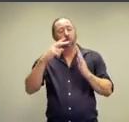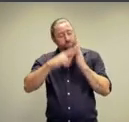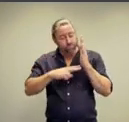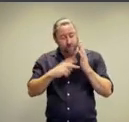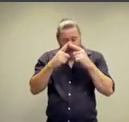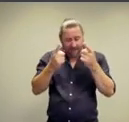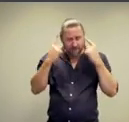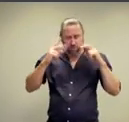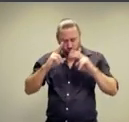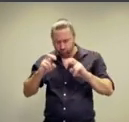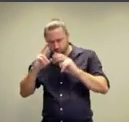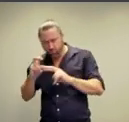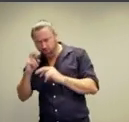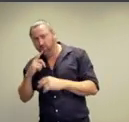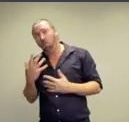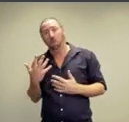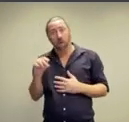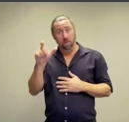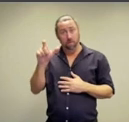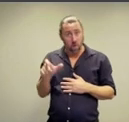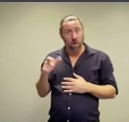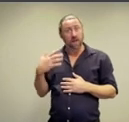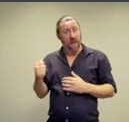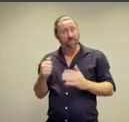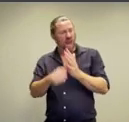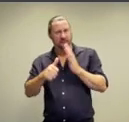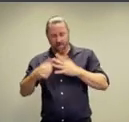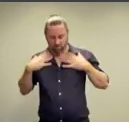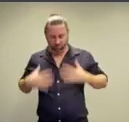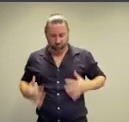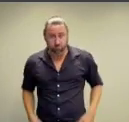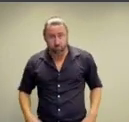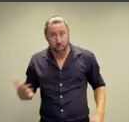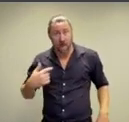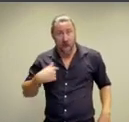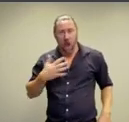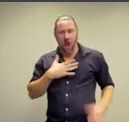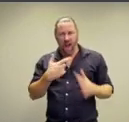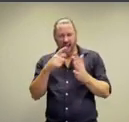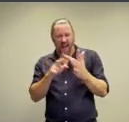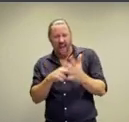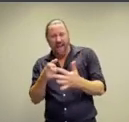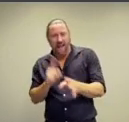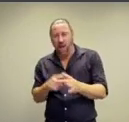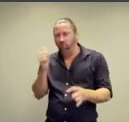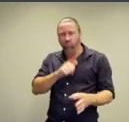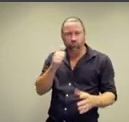you know, really promotes this idea that just because someone is engaged in leather wear doesn't necessarily mean they're engaged